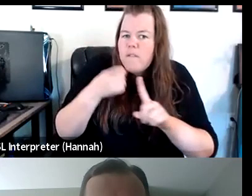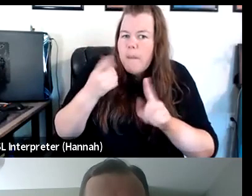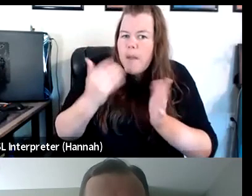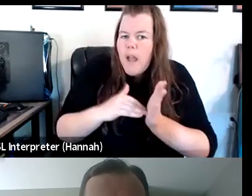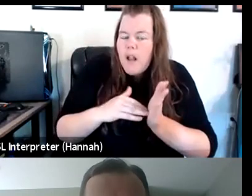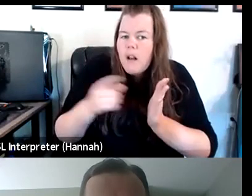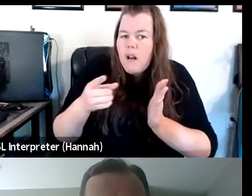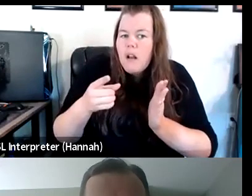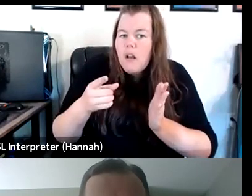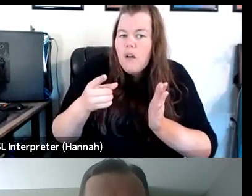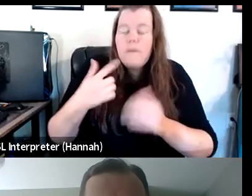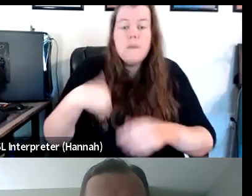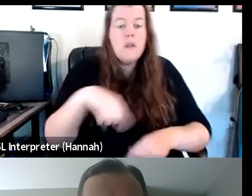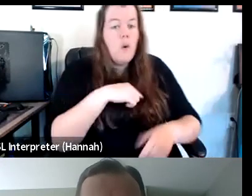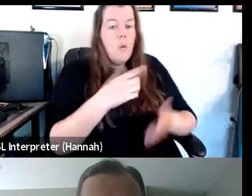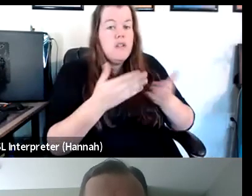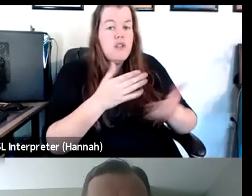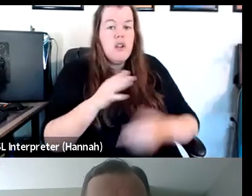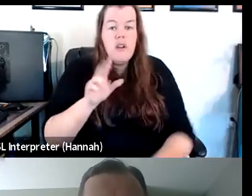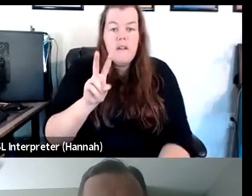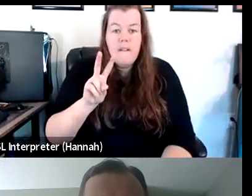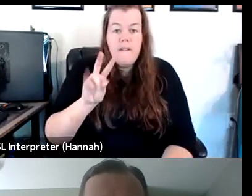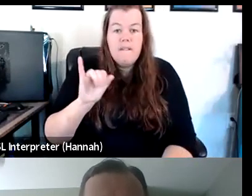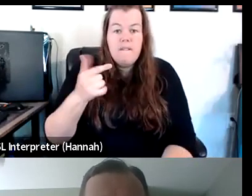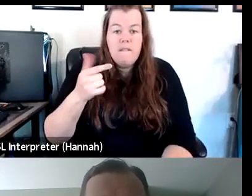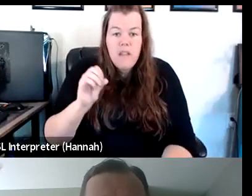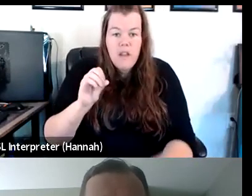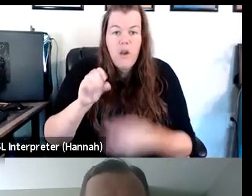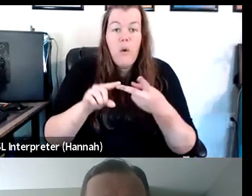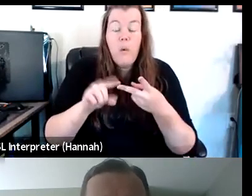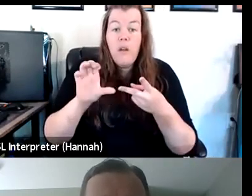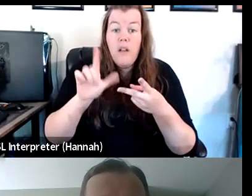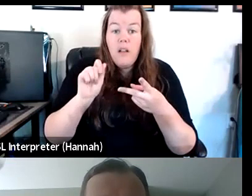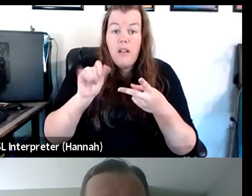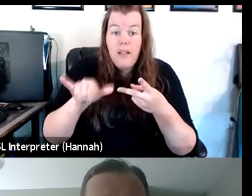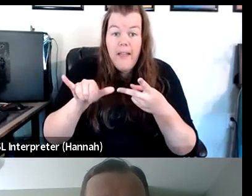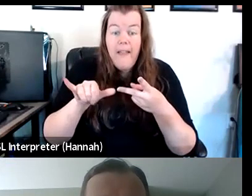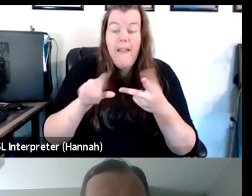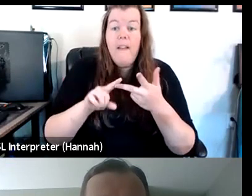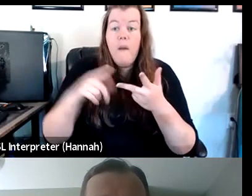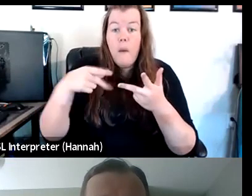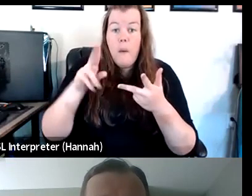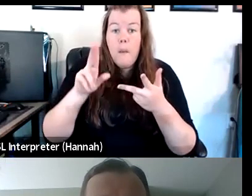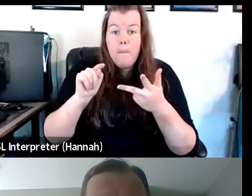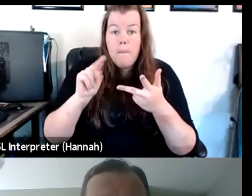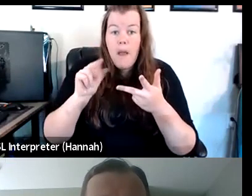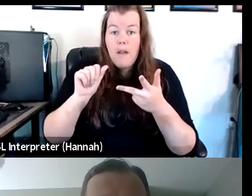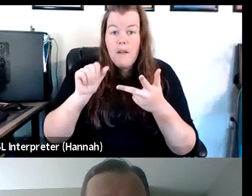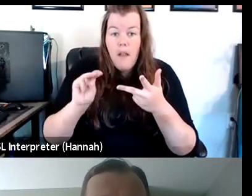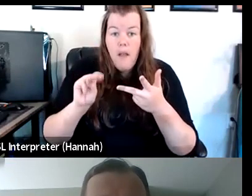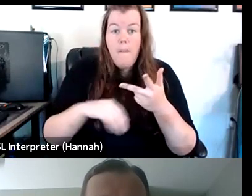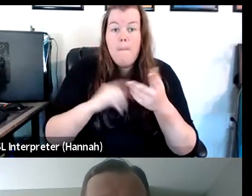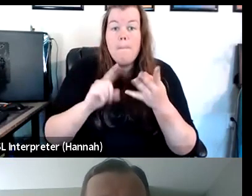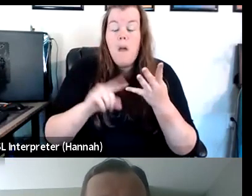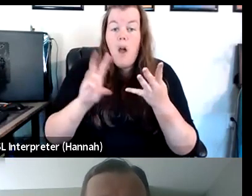I ser we serve Vigo, Clay, Park, Putnam, Owen, Vermillion counties so west central.